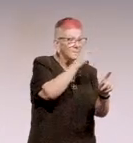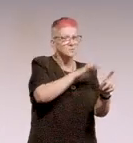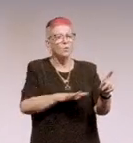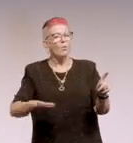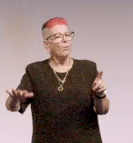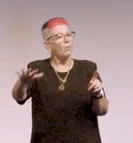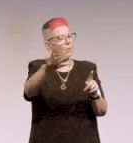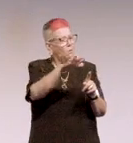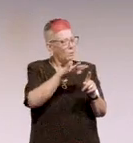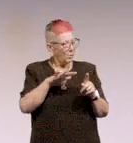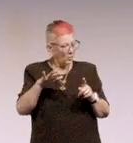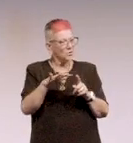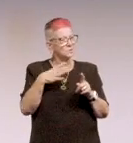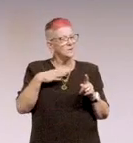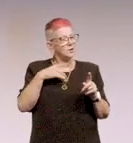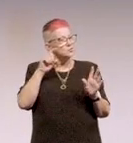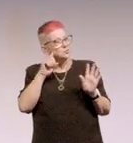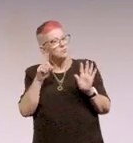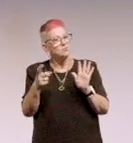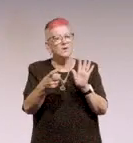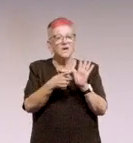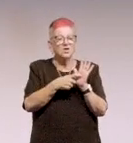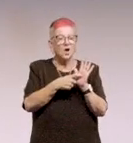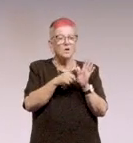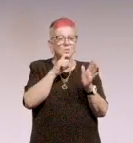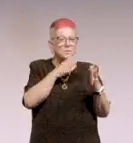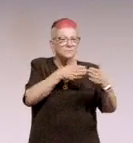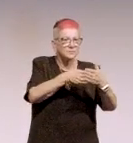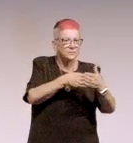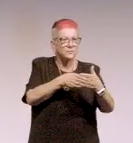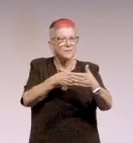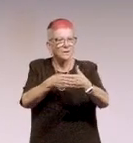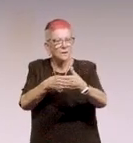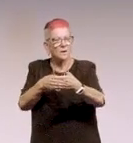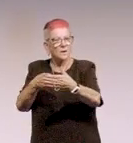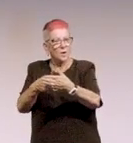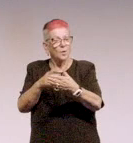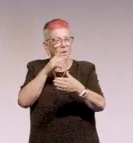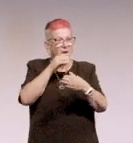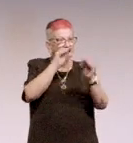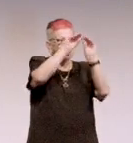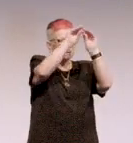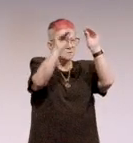We can categorise the exclusions in five categories - the first one